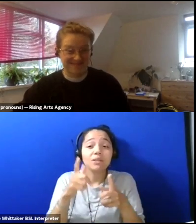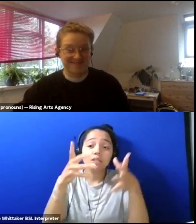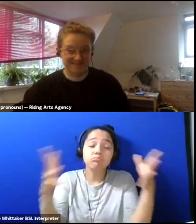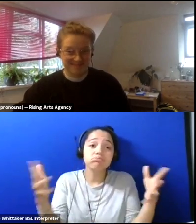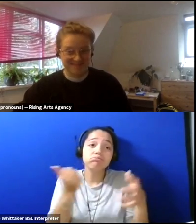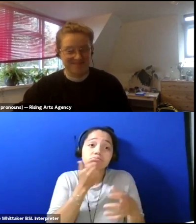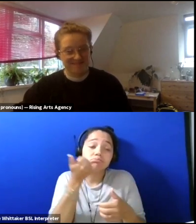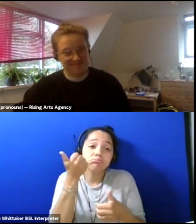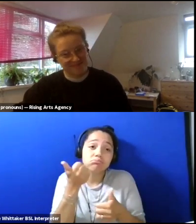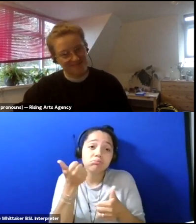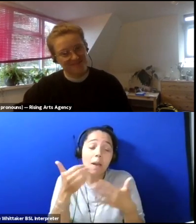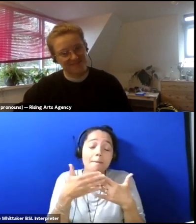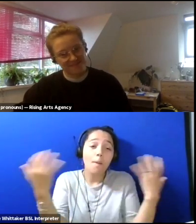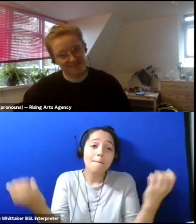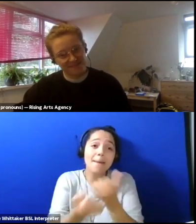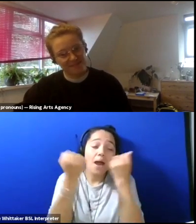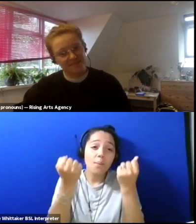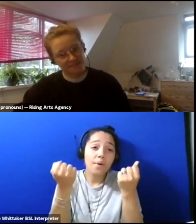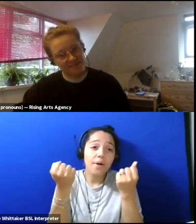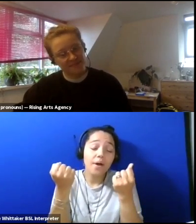And would obviously give us a lot more power to to do things.